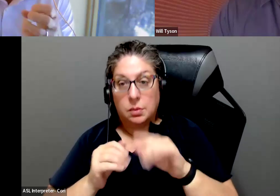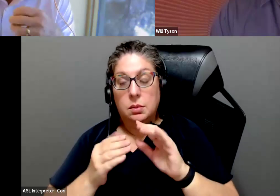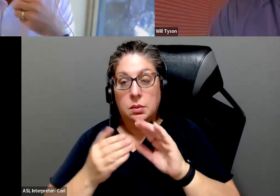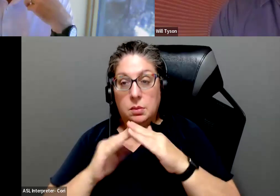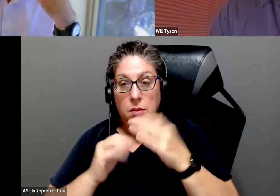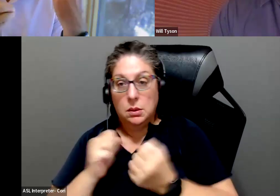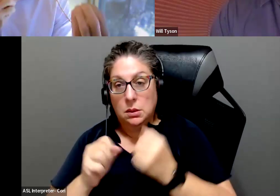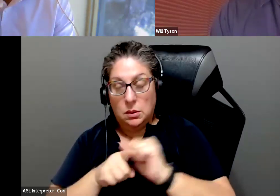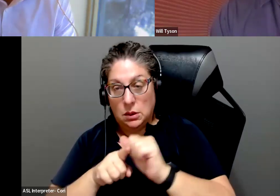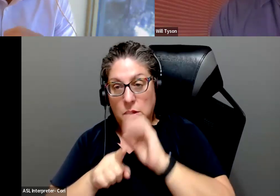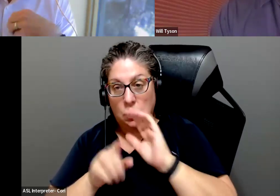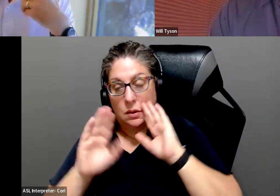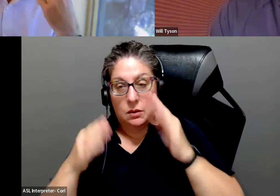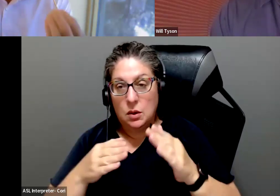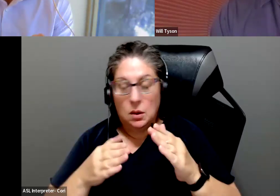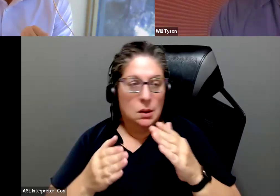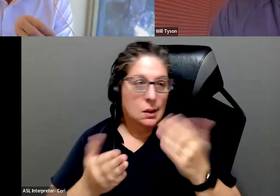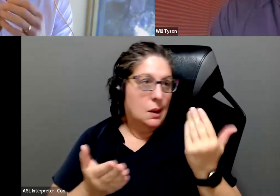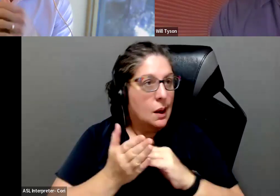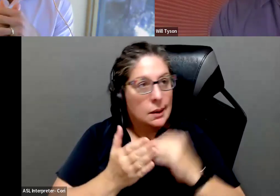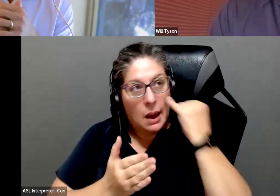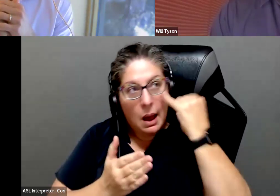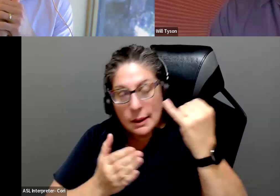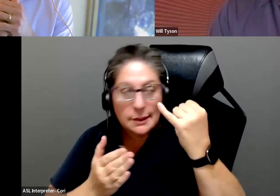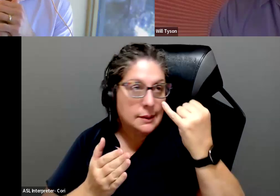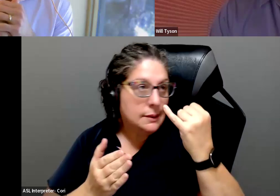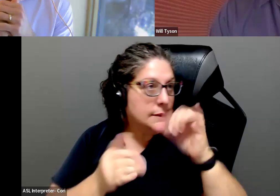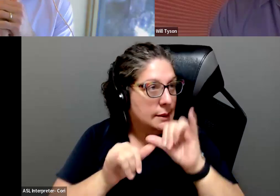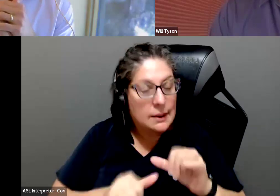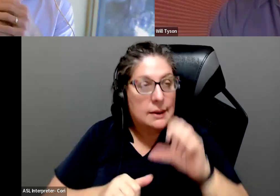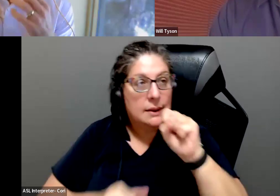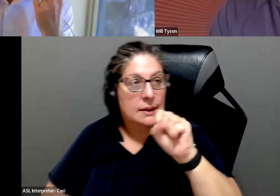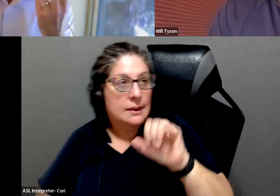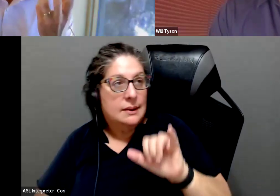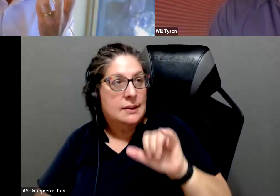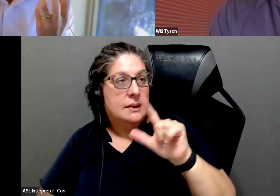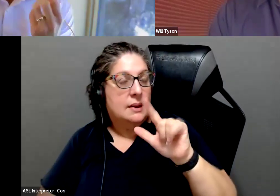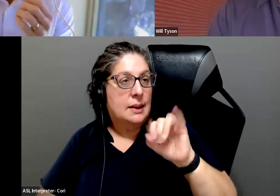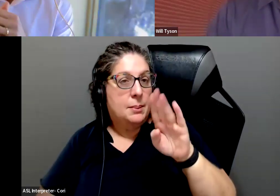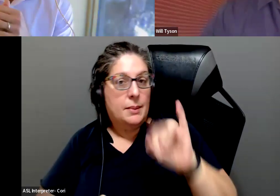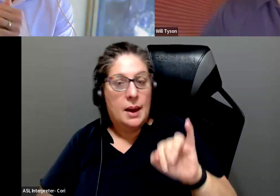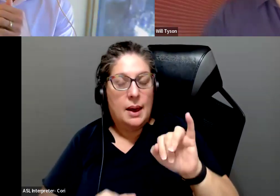is going to focus on reconceptualizing reengineering syllabi to be AI ready.